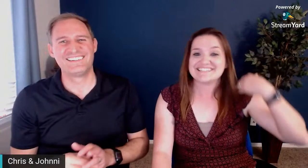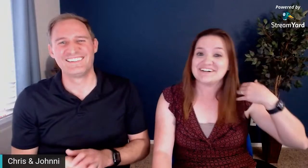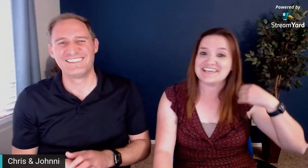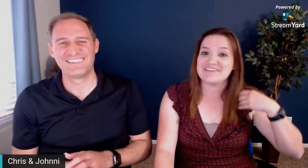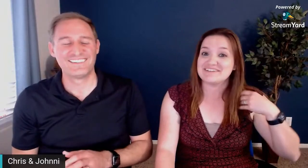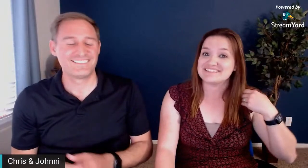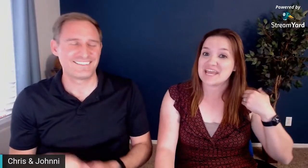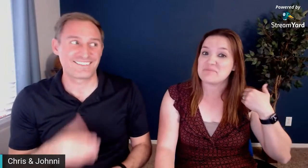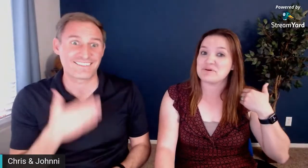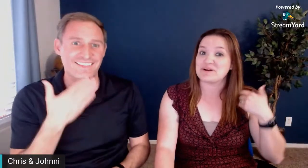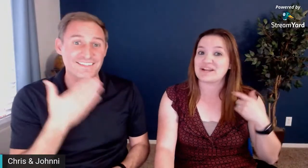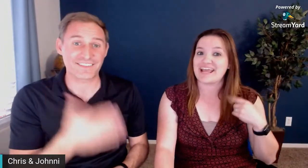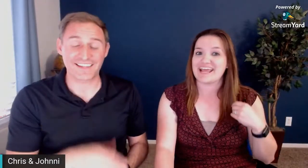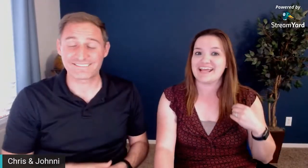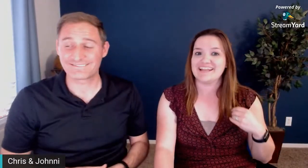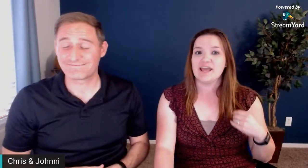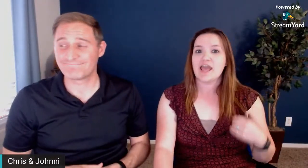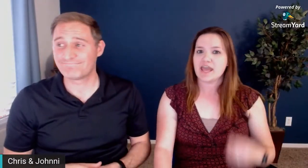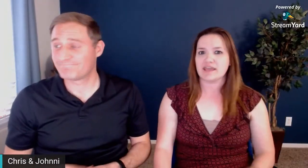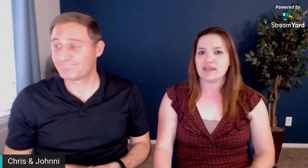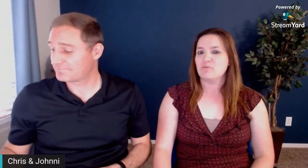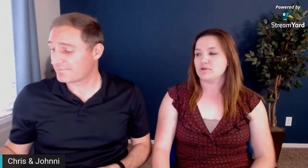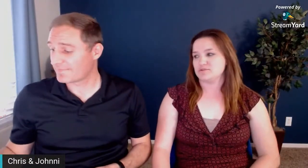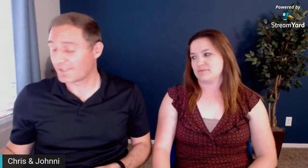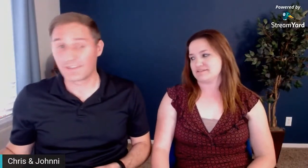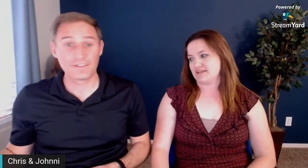so he would skateboard and hey well what did you want me to say